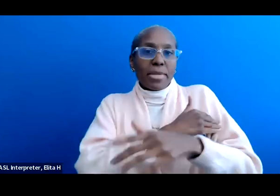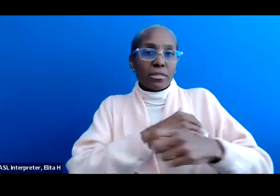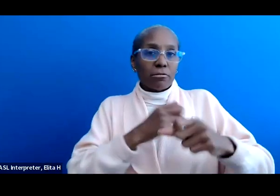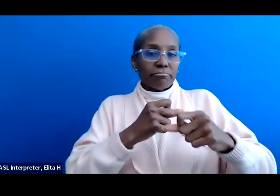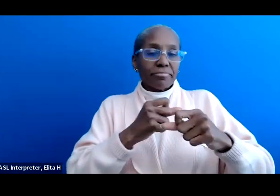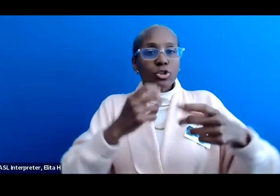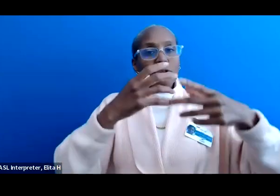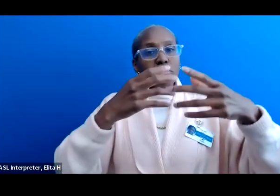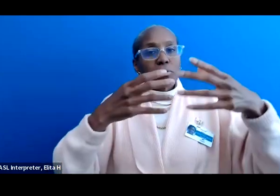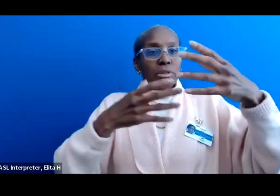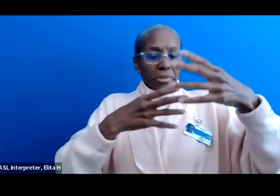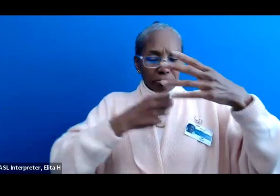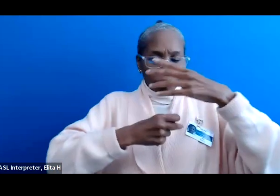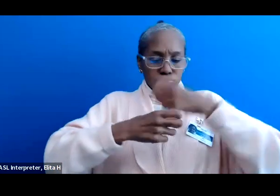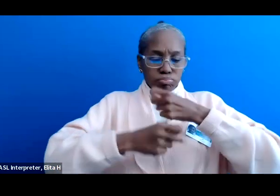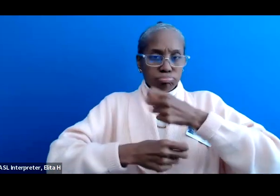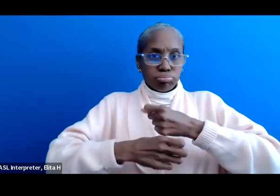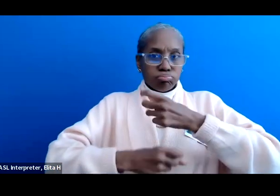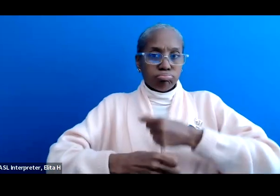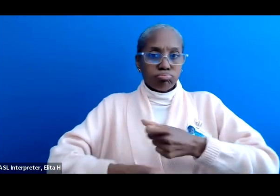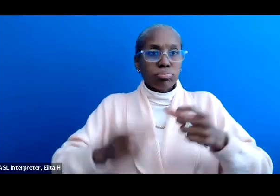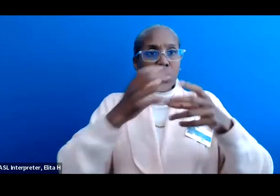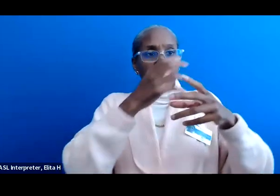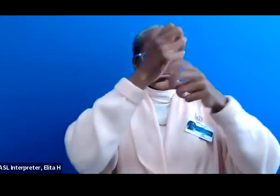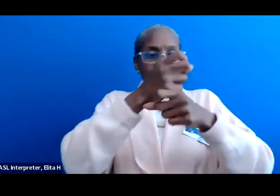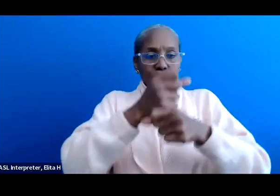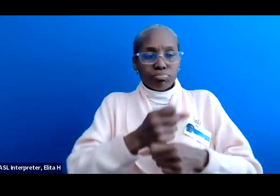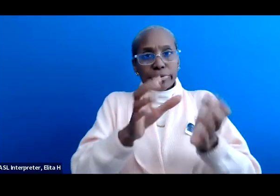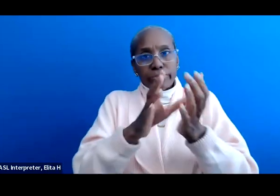help move the stool along in the bowel. It helps with that as well.